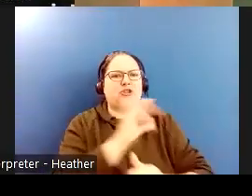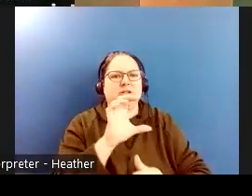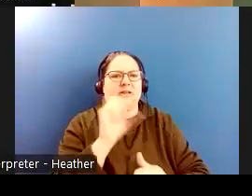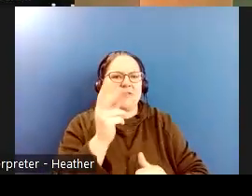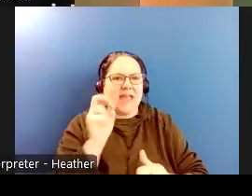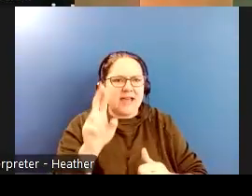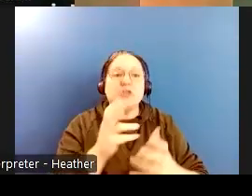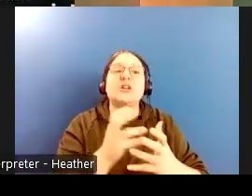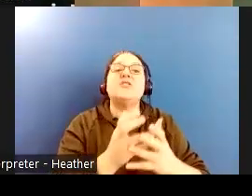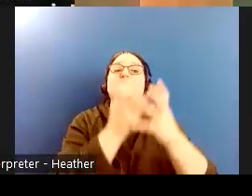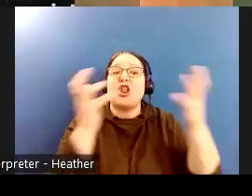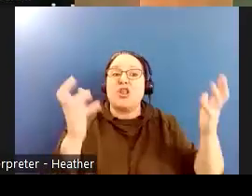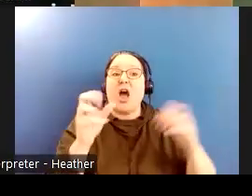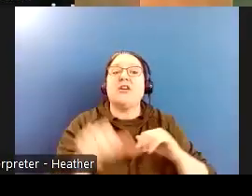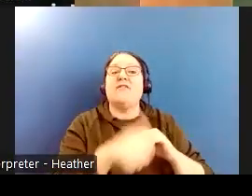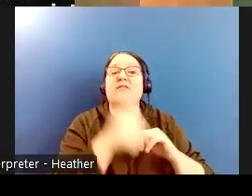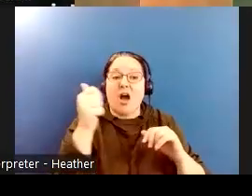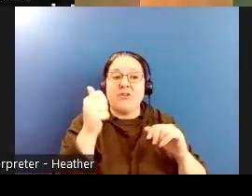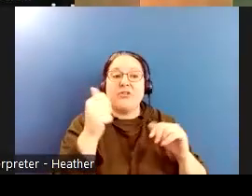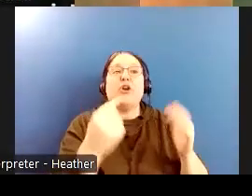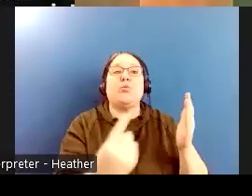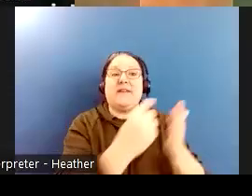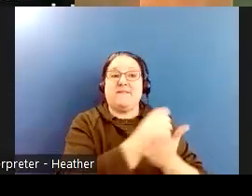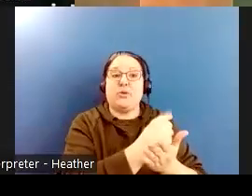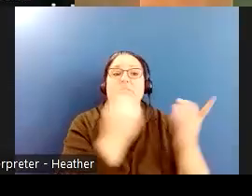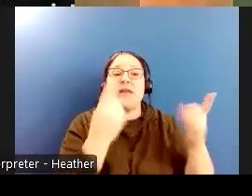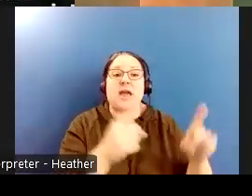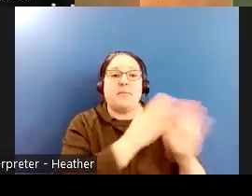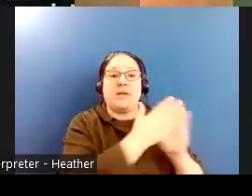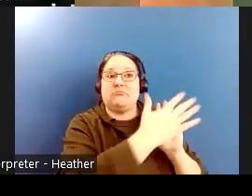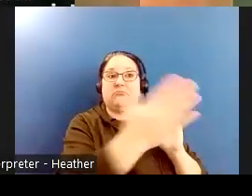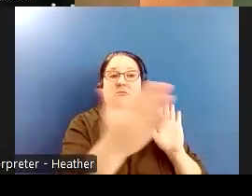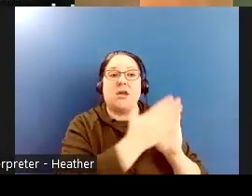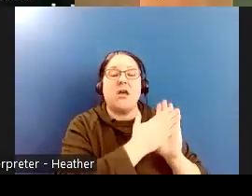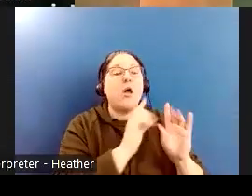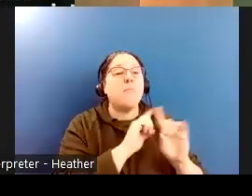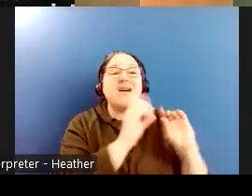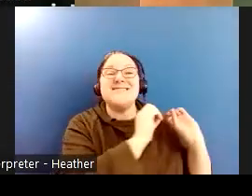markers in patients with depression across the board, but none had been done with just patients